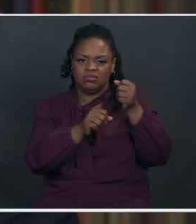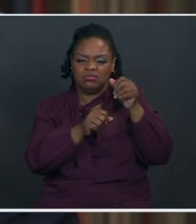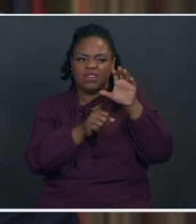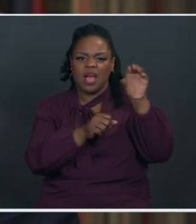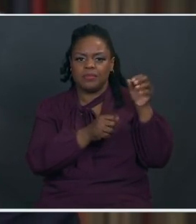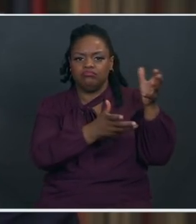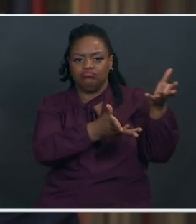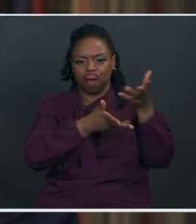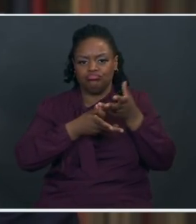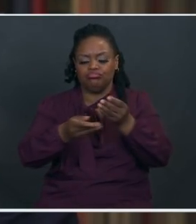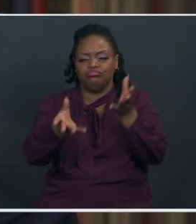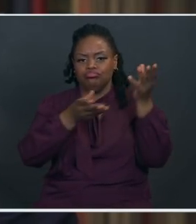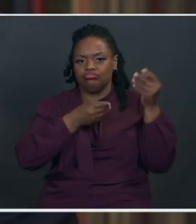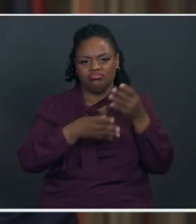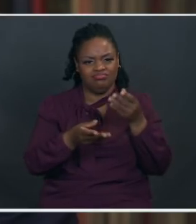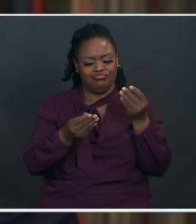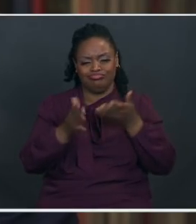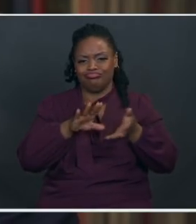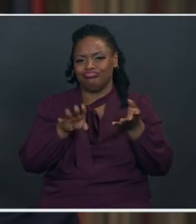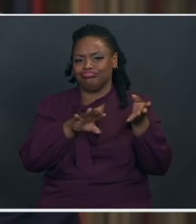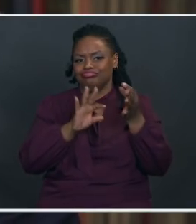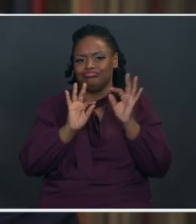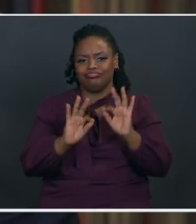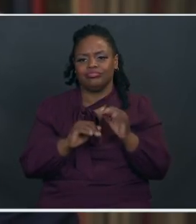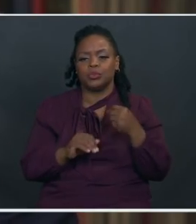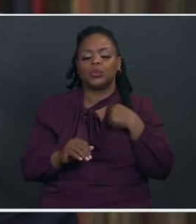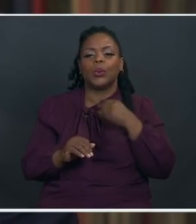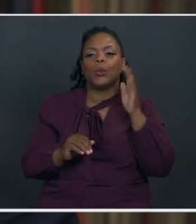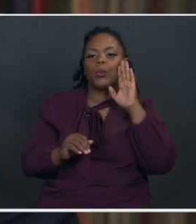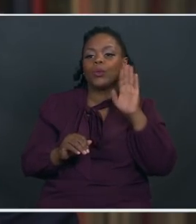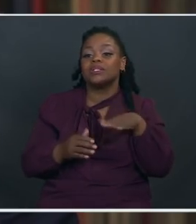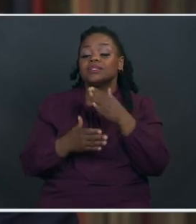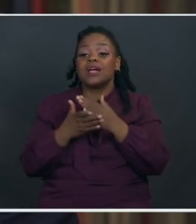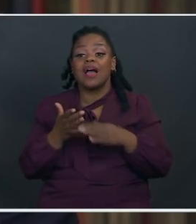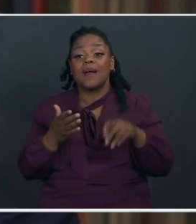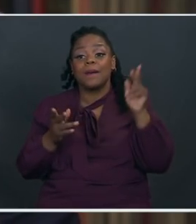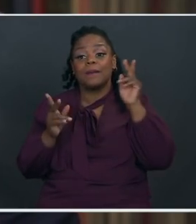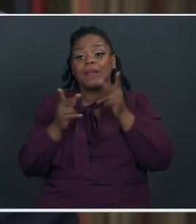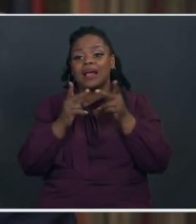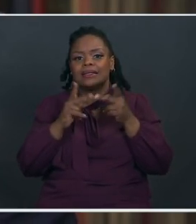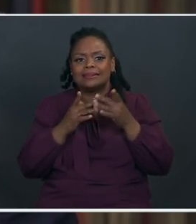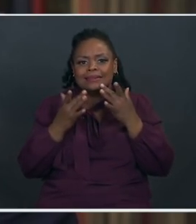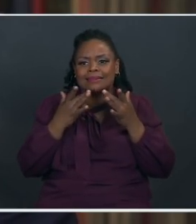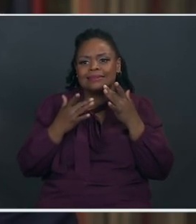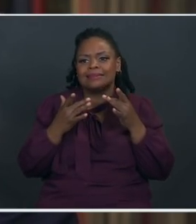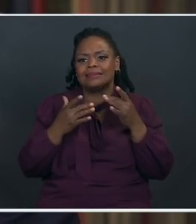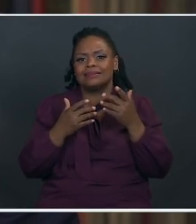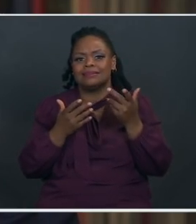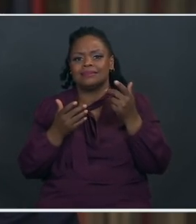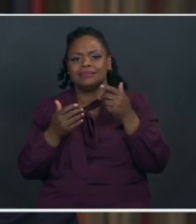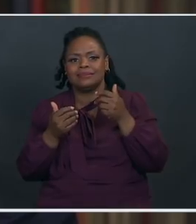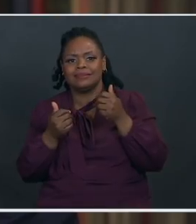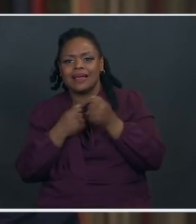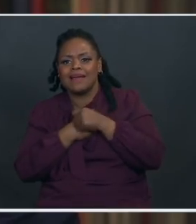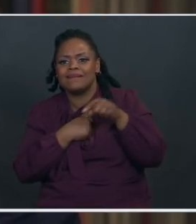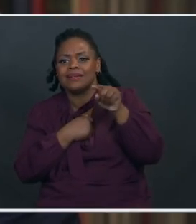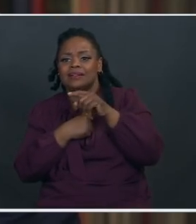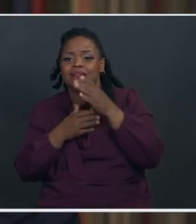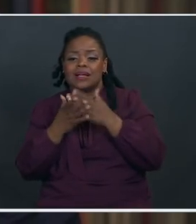Now, we know there are places in the country with not enough vaccines. And at the same time, there are places with vaccines